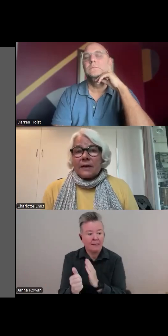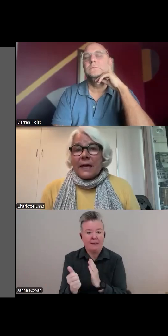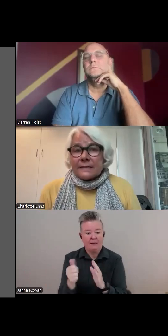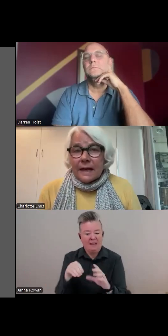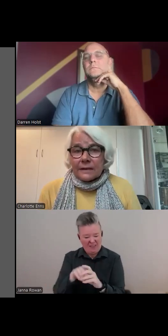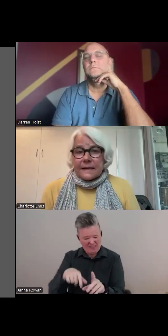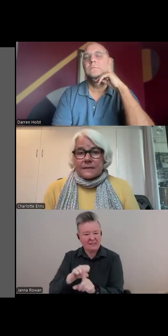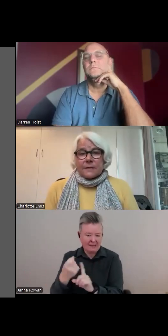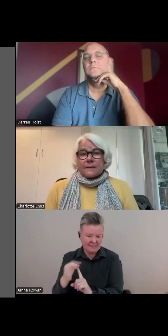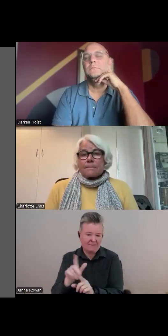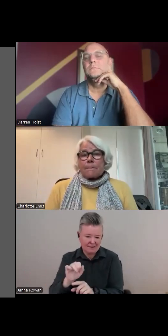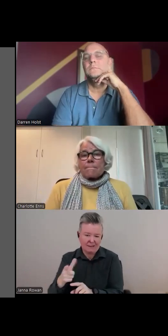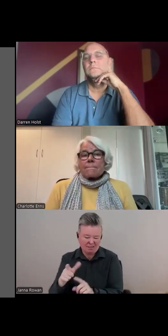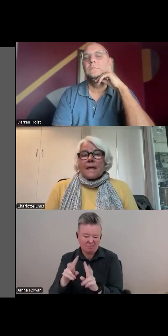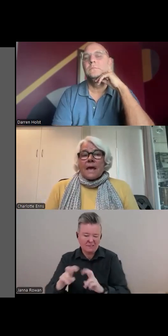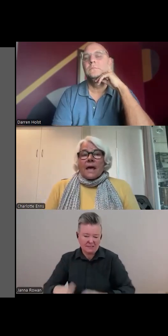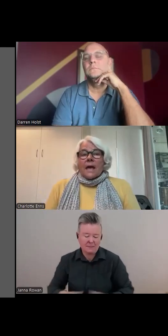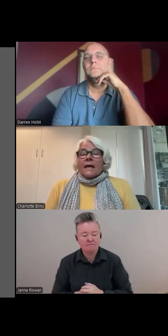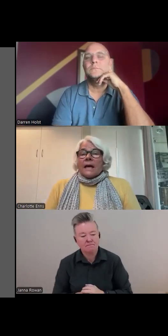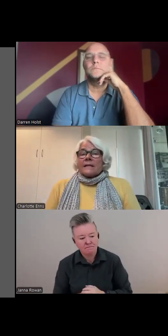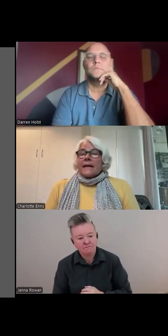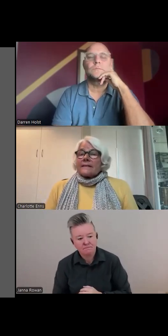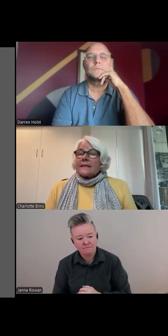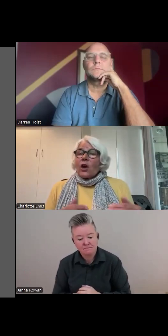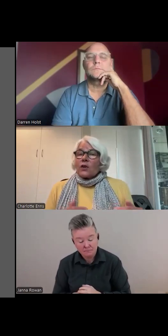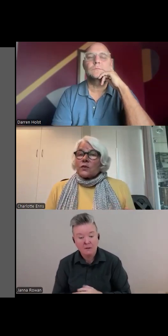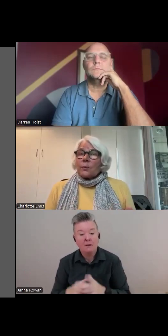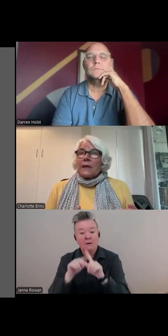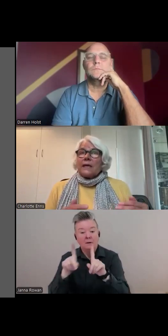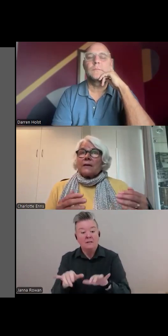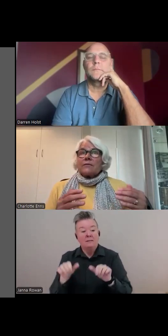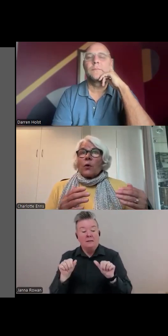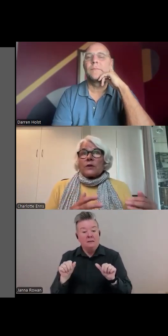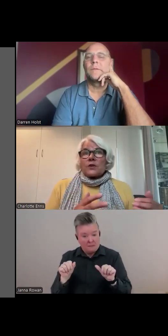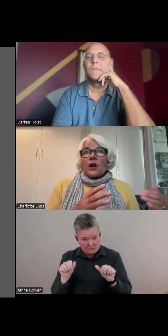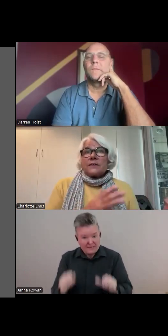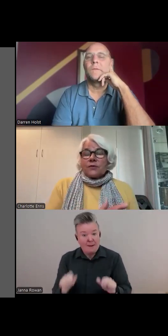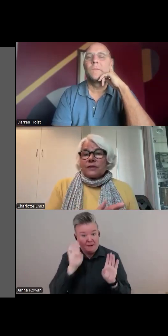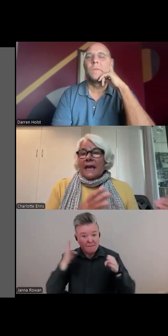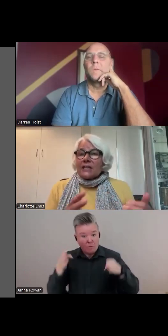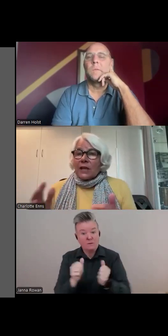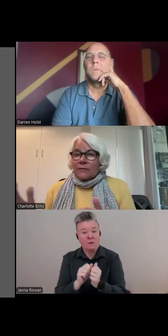of ASL assessment. Tests can also be focused on different age levels,